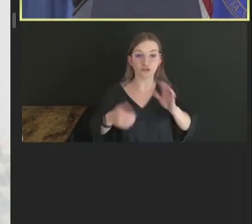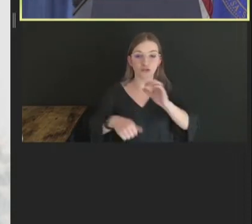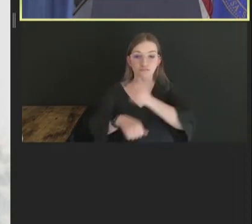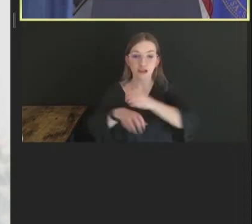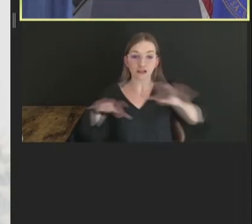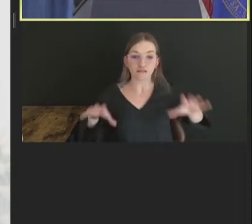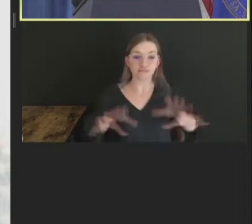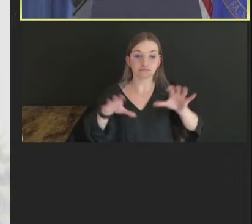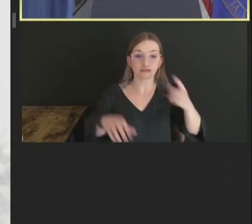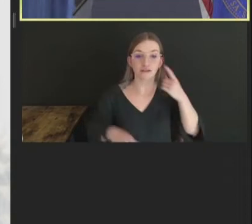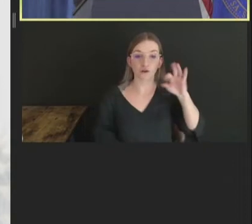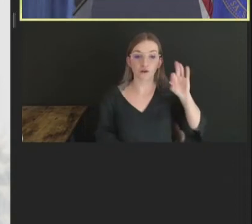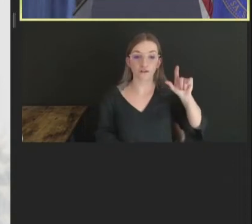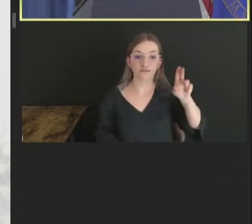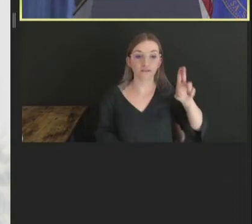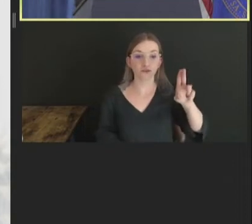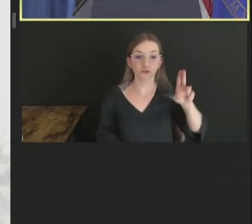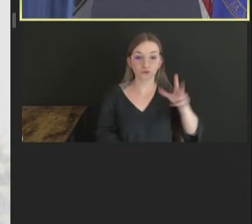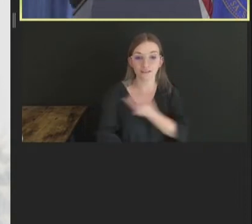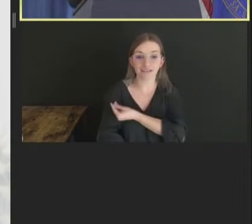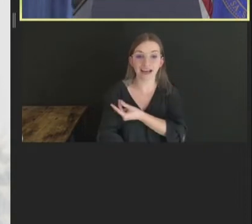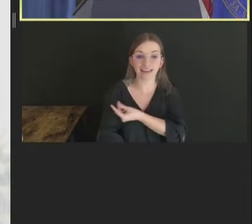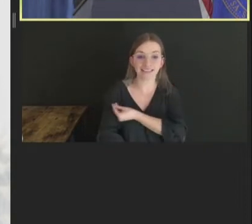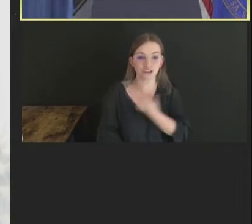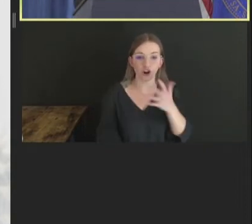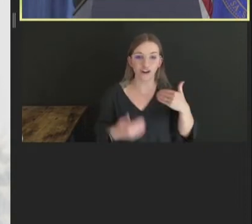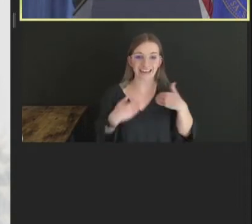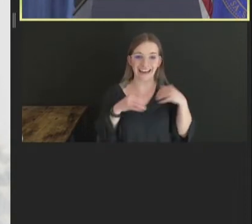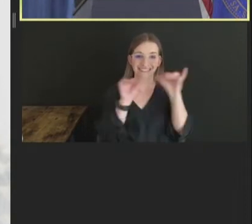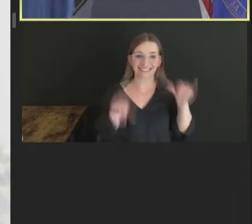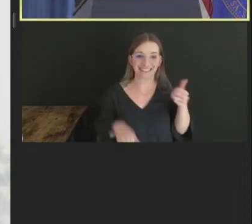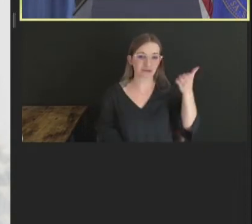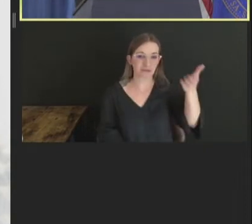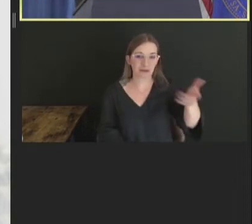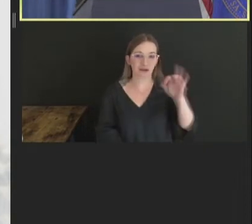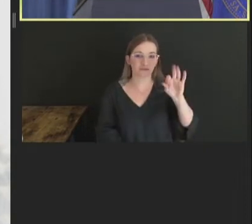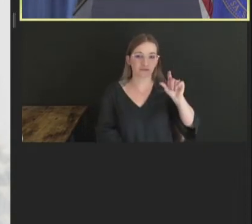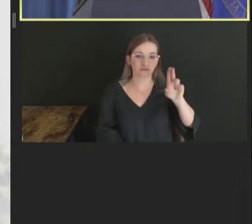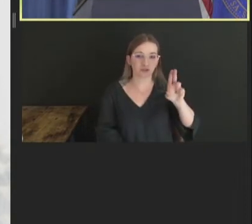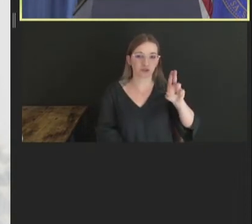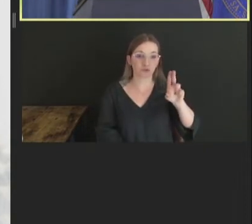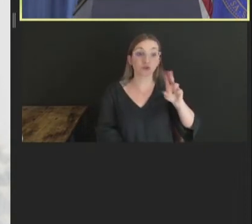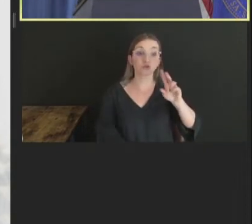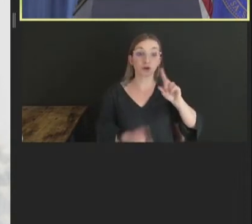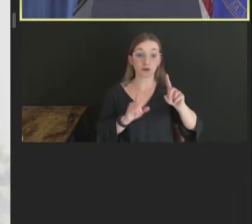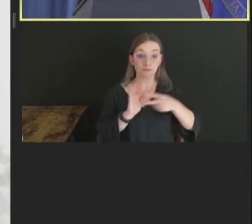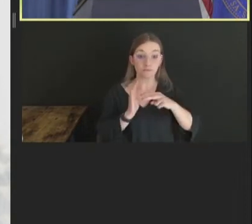infrastructure. And so that, when COVID hit, that really paid off in terms of being able